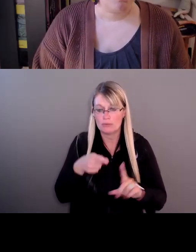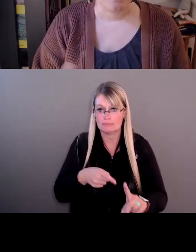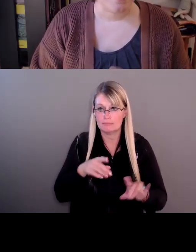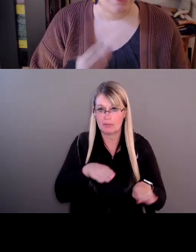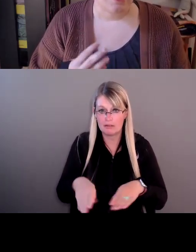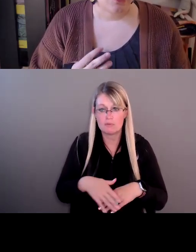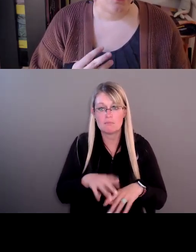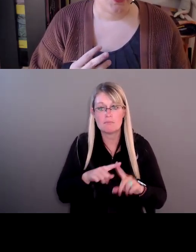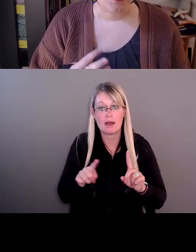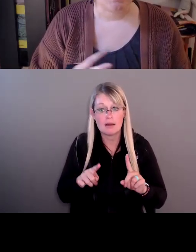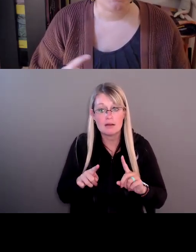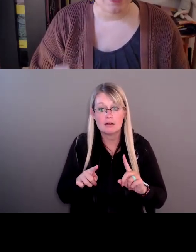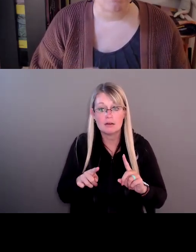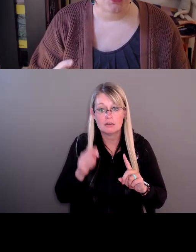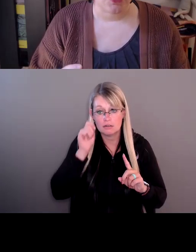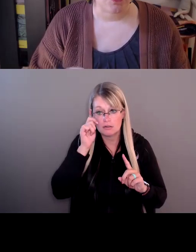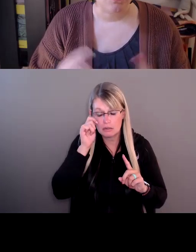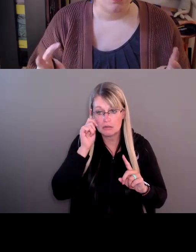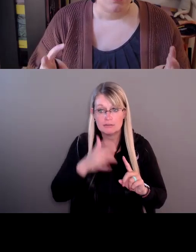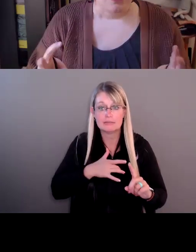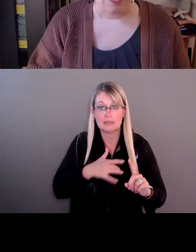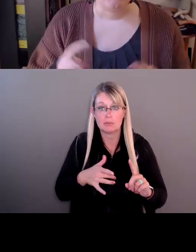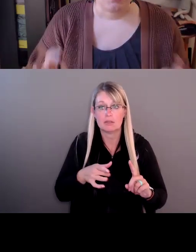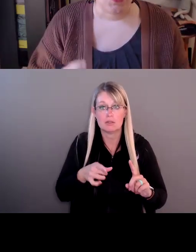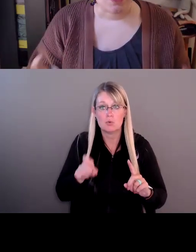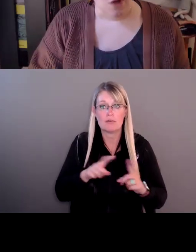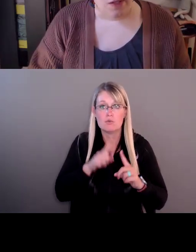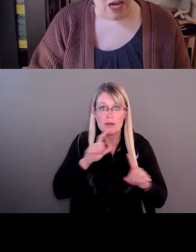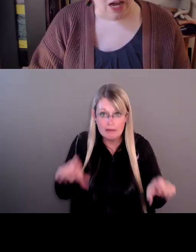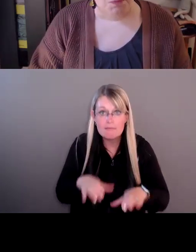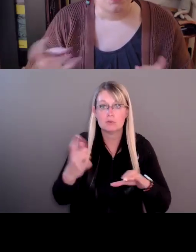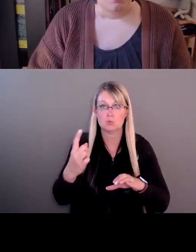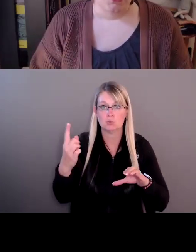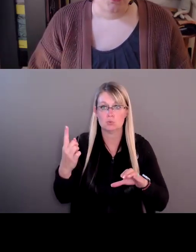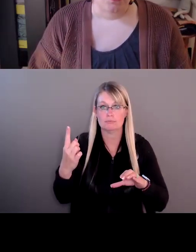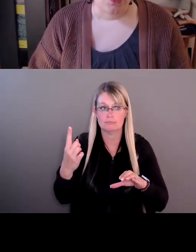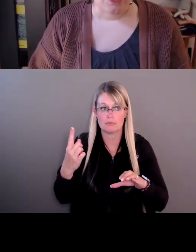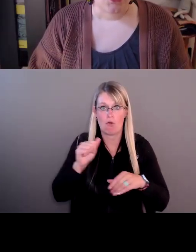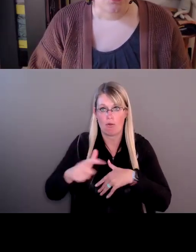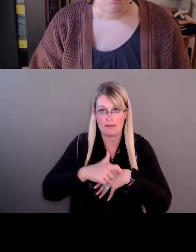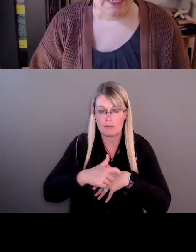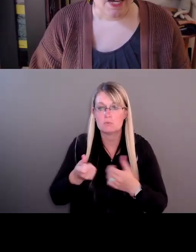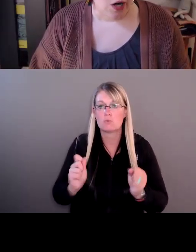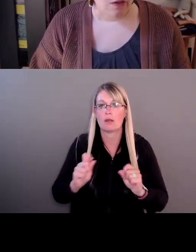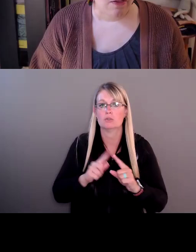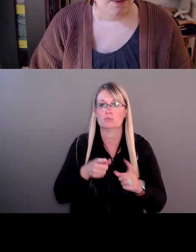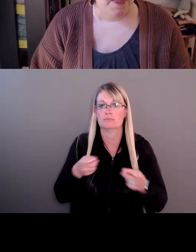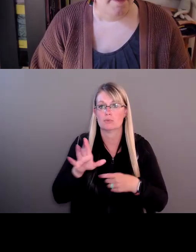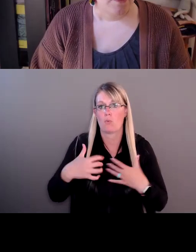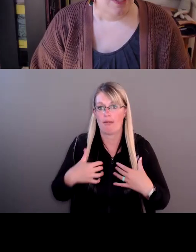but you are typically having to actively do stuff all the time to try to maintain your health.